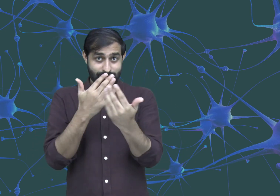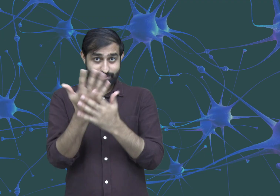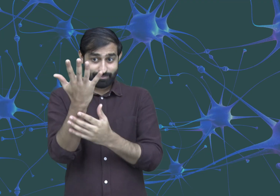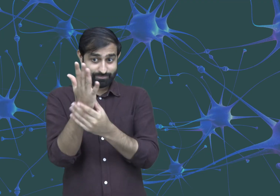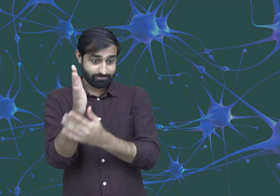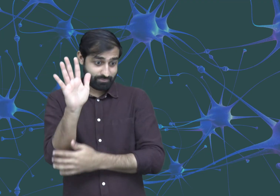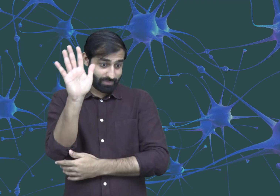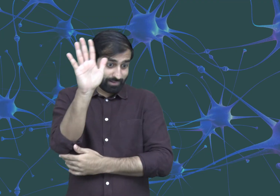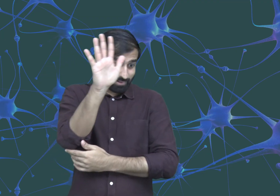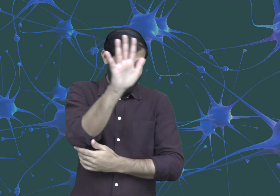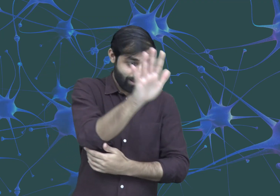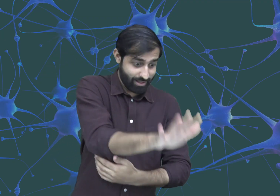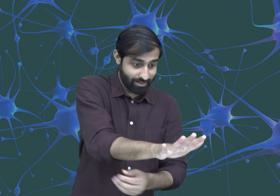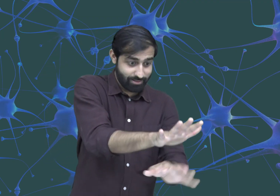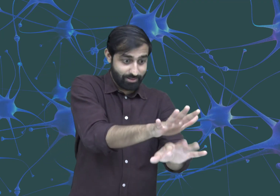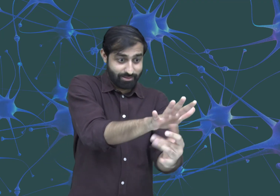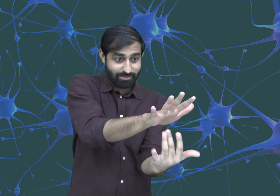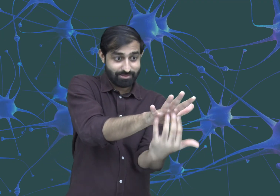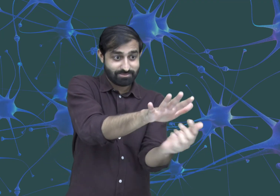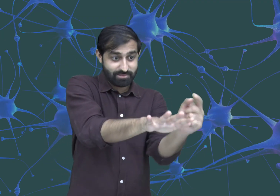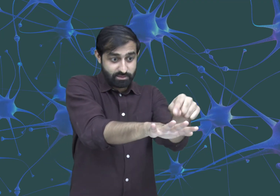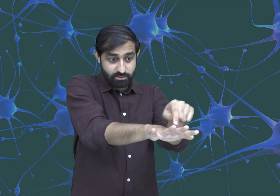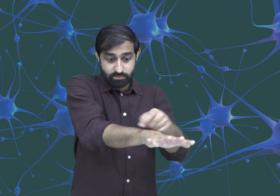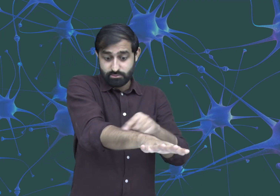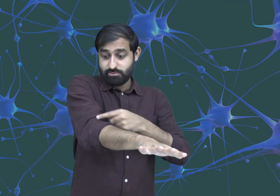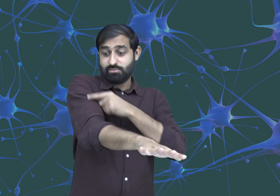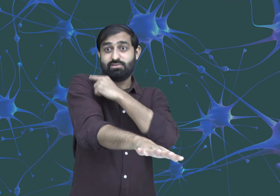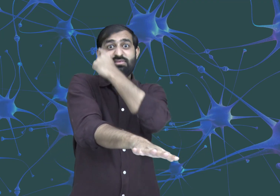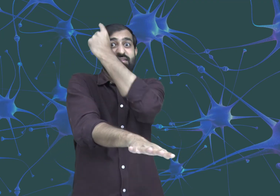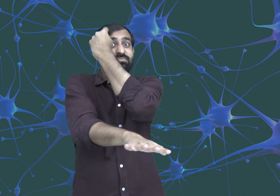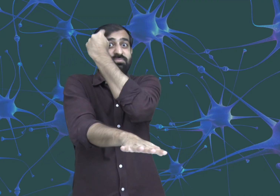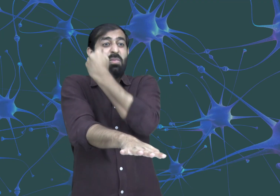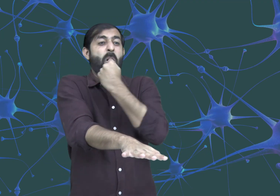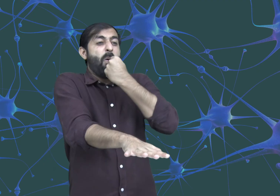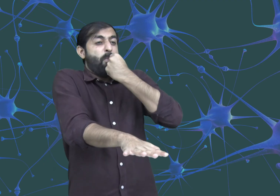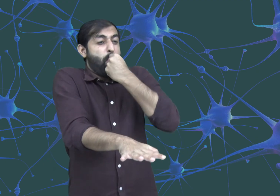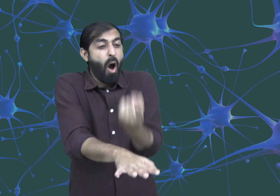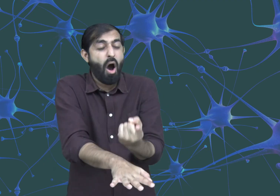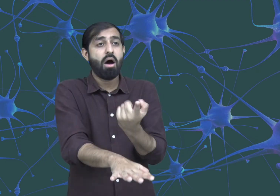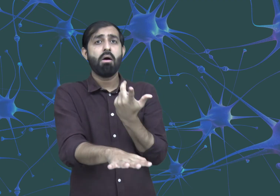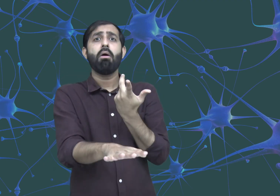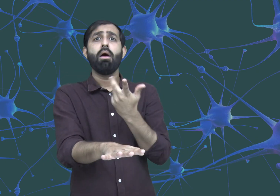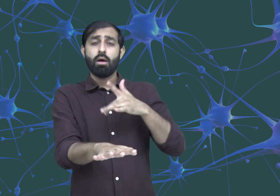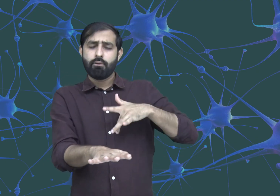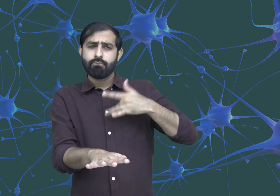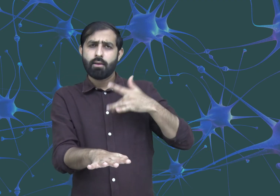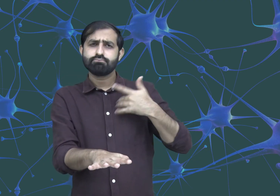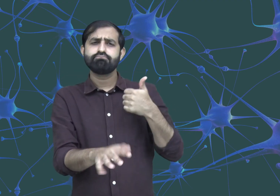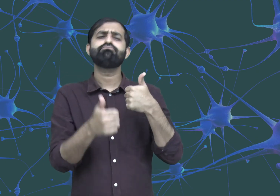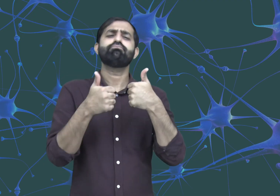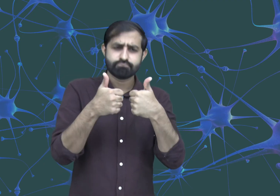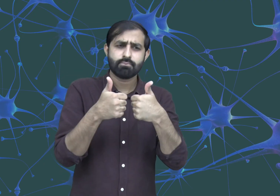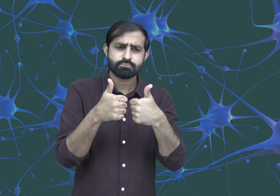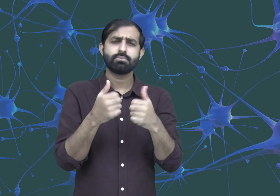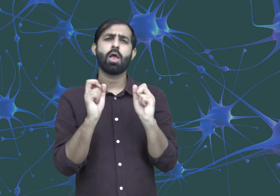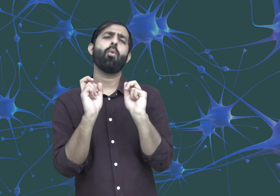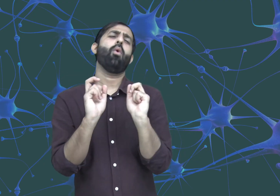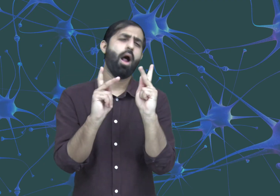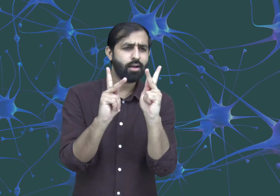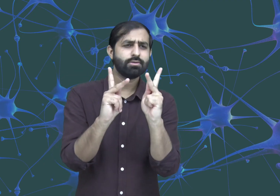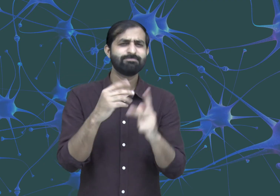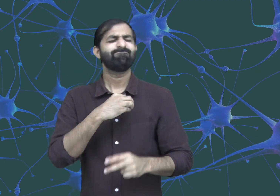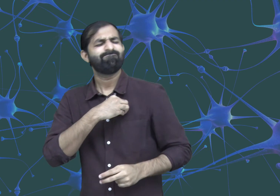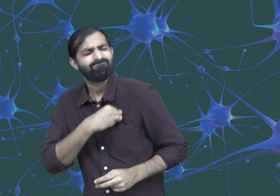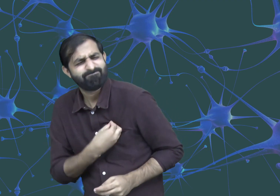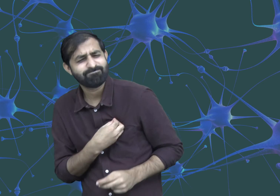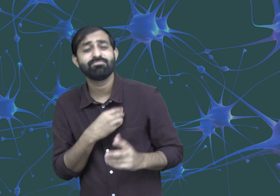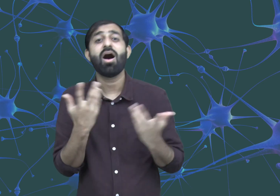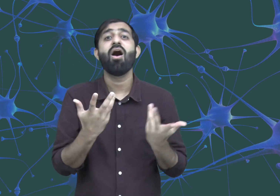How do we decide if we must not touch it or it is fine to touch the flame?